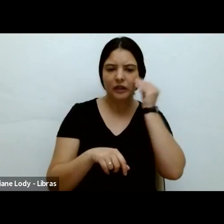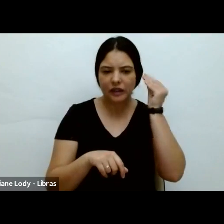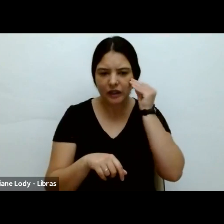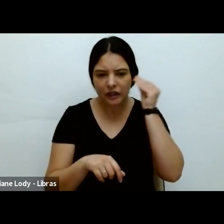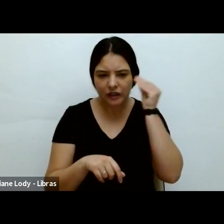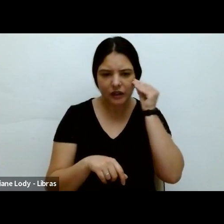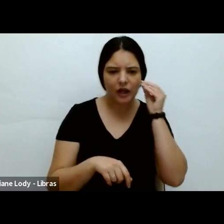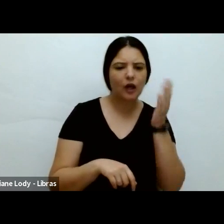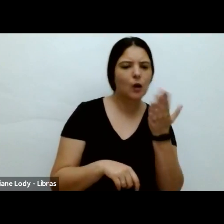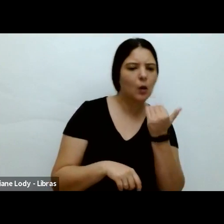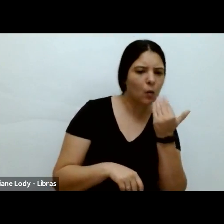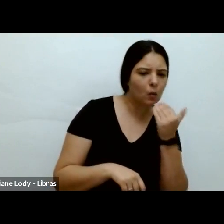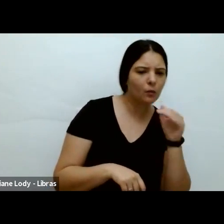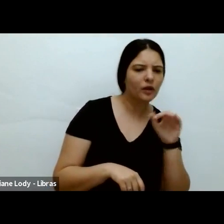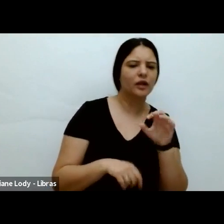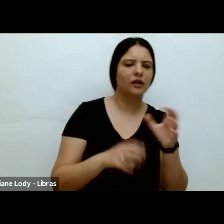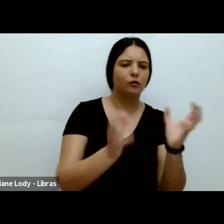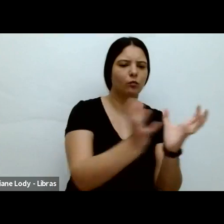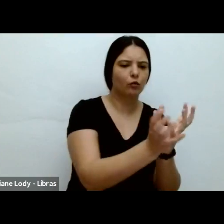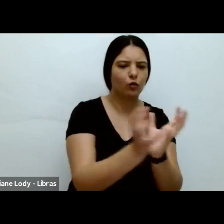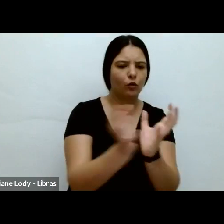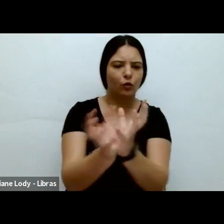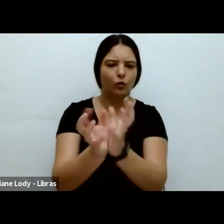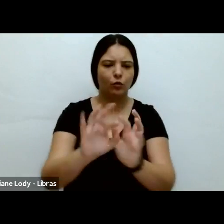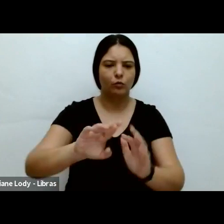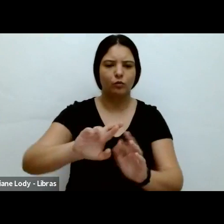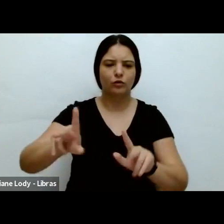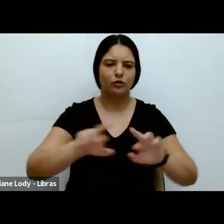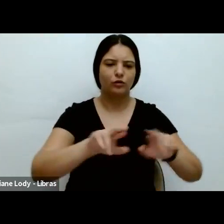on the. cholesterol level.